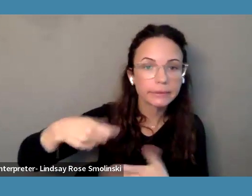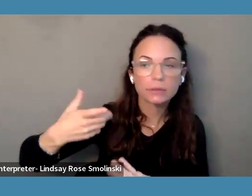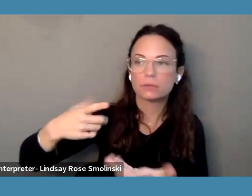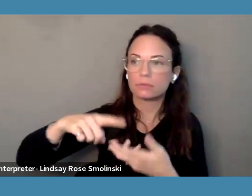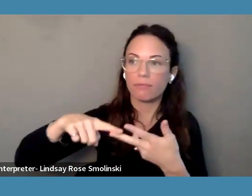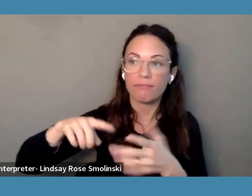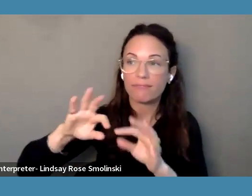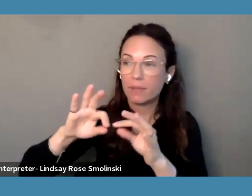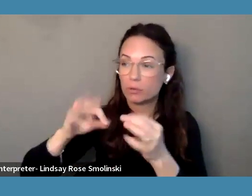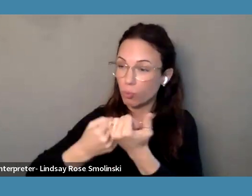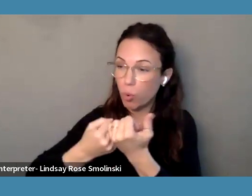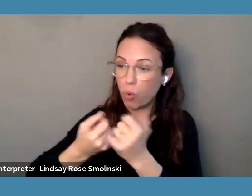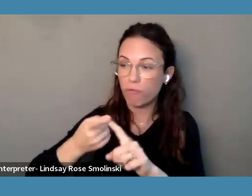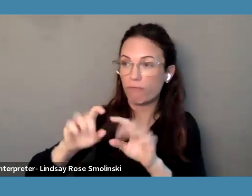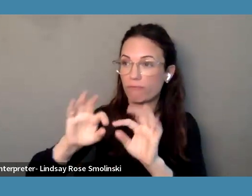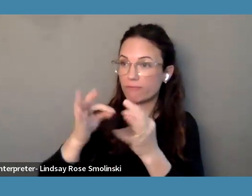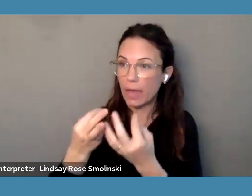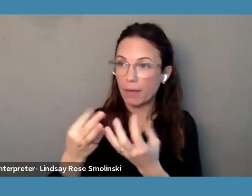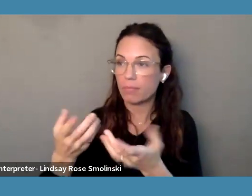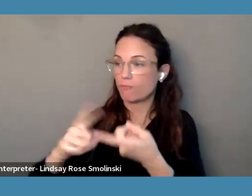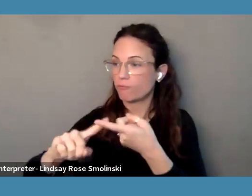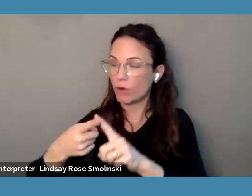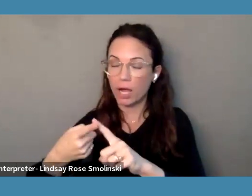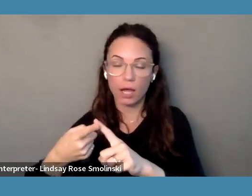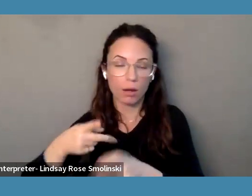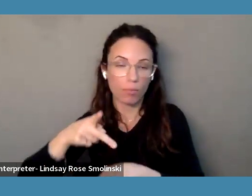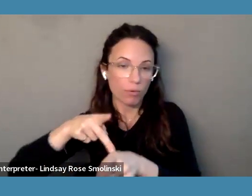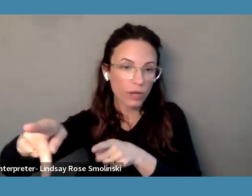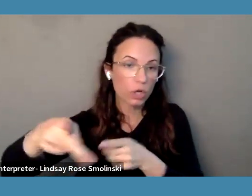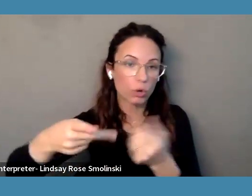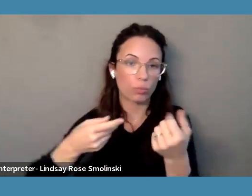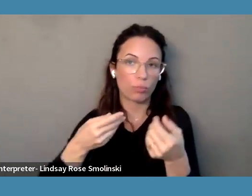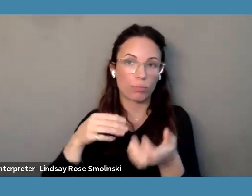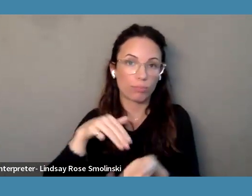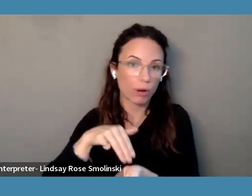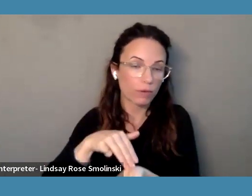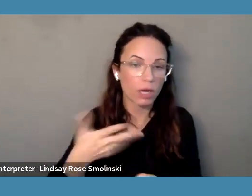friends, professionals, providers, IEPs.